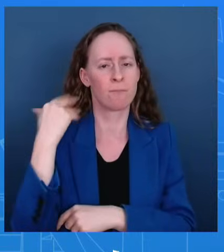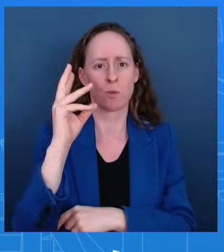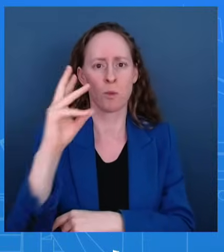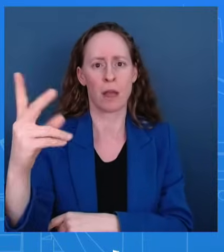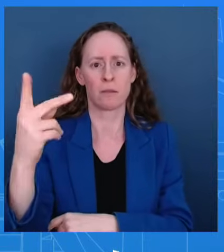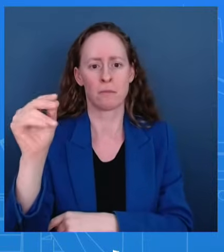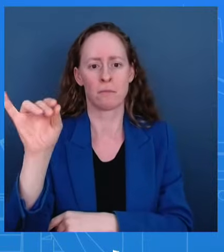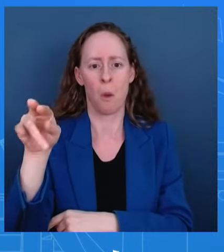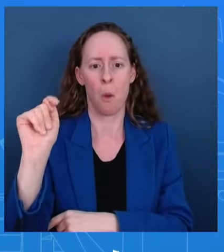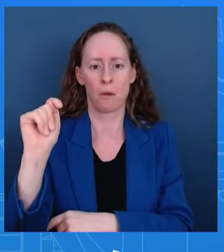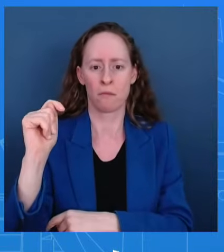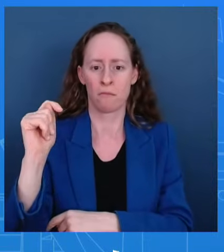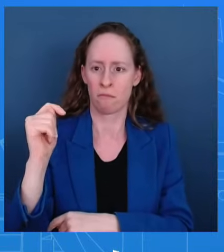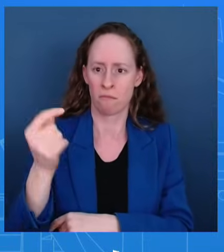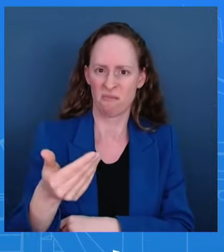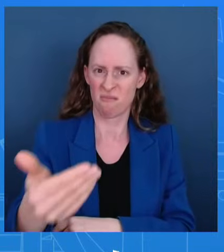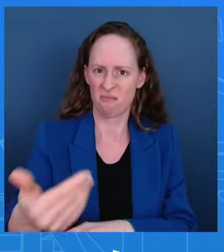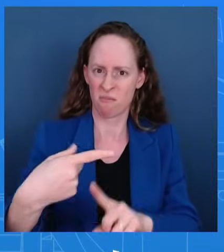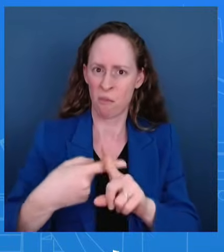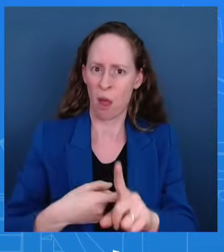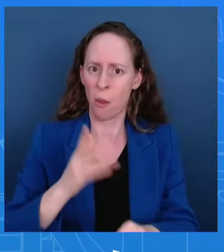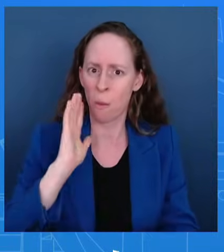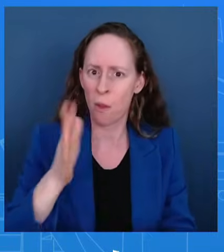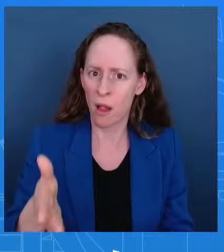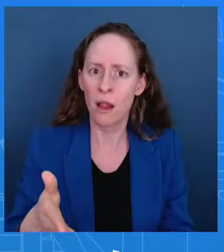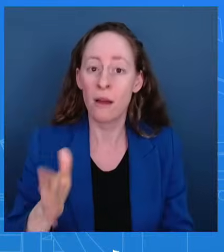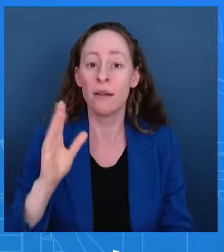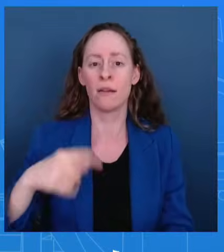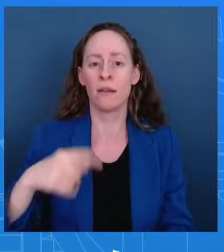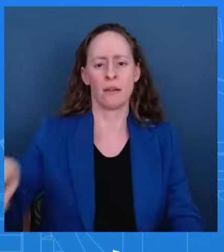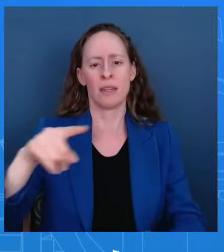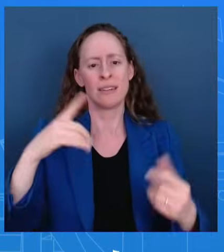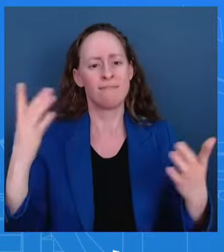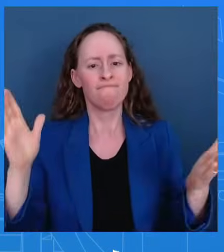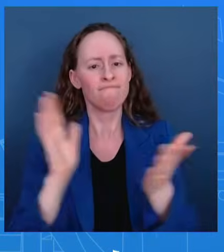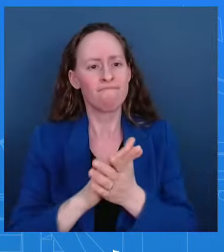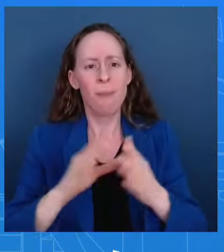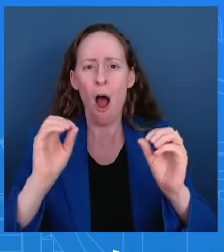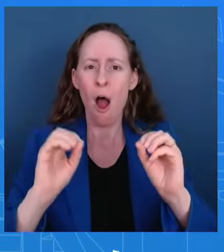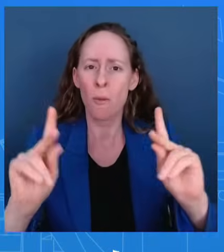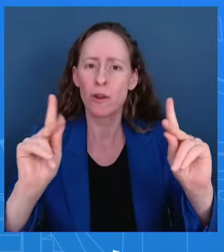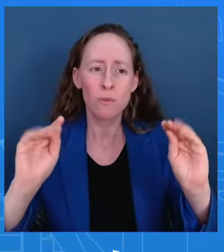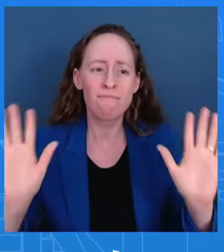and to give important message to our future leaders. I mean, these Morehouse Men who are graduating